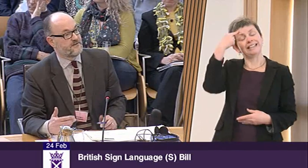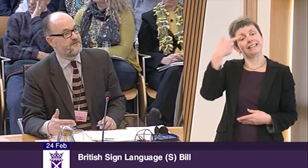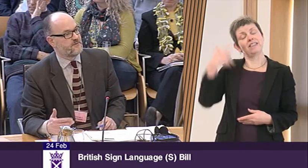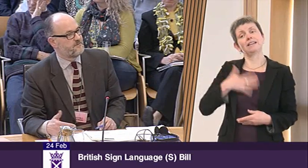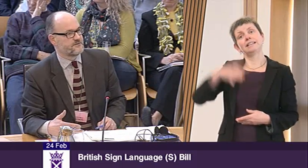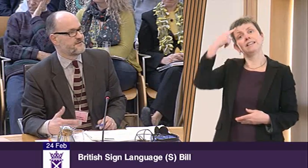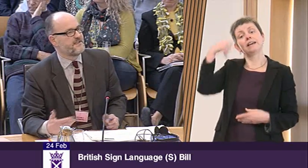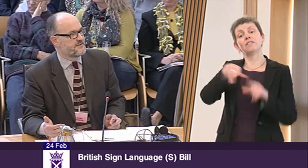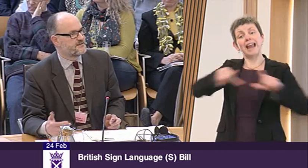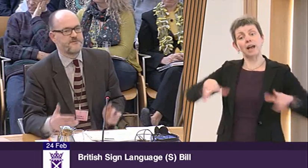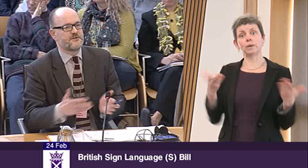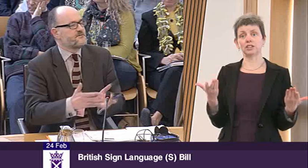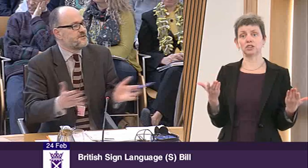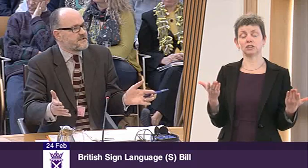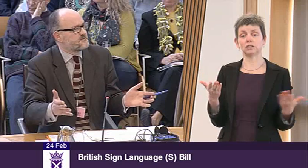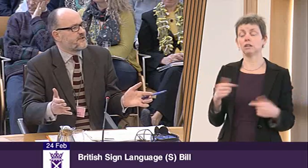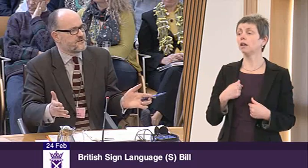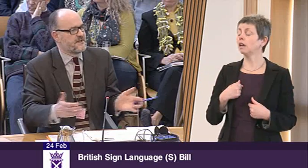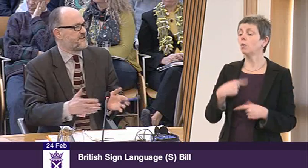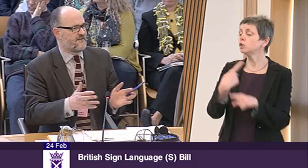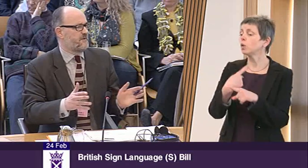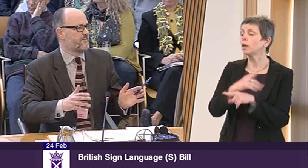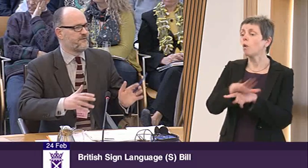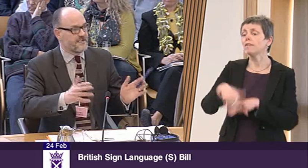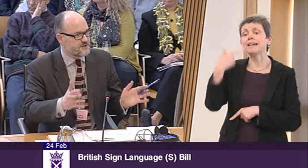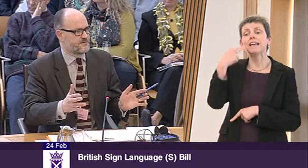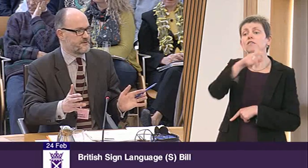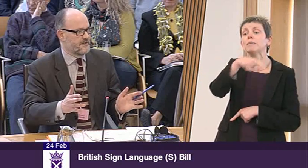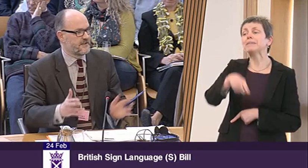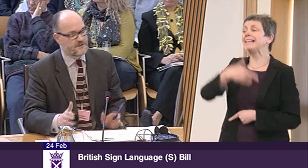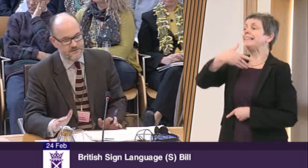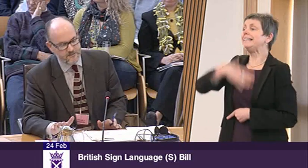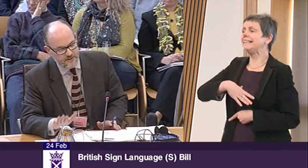deaf people’s needs. Do not pass the legislation because deaf people need you to do it; do